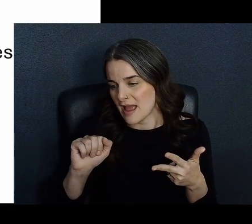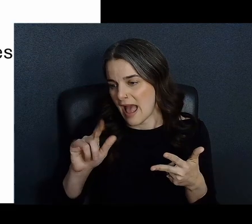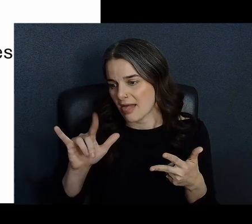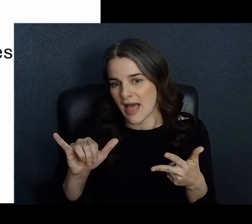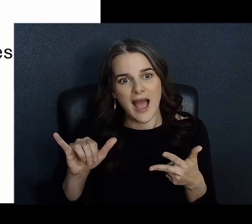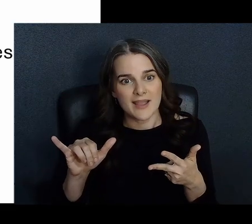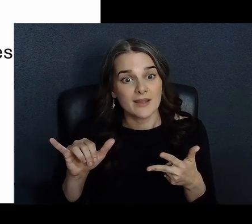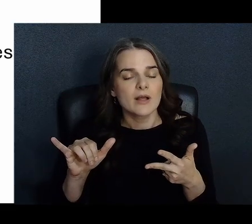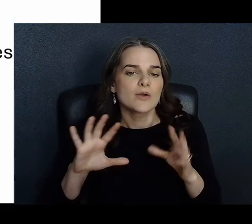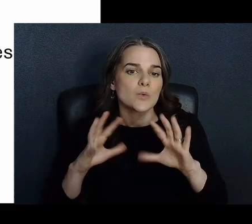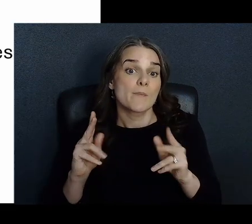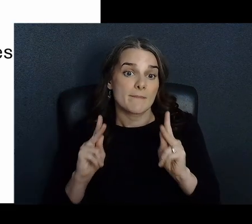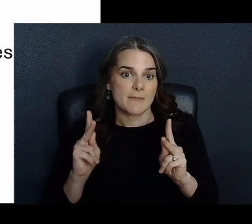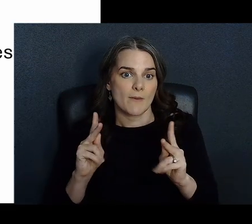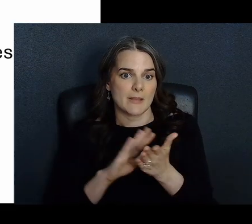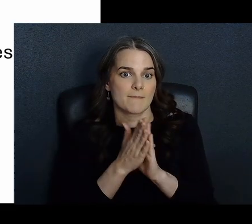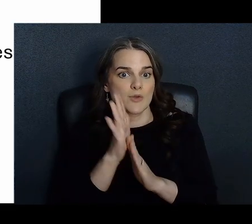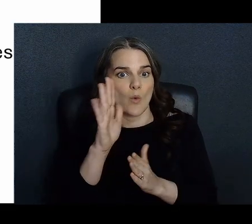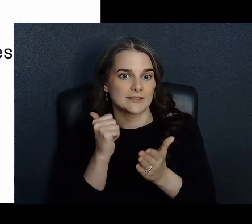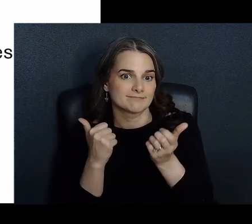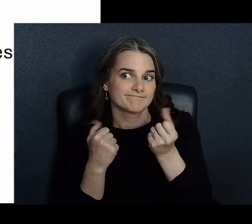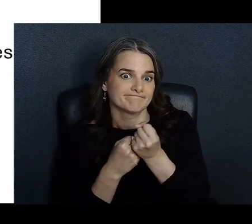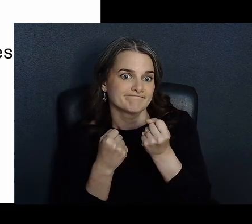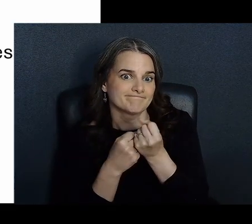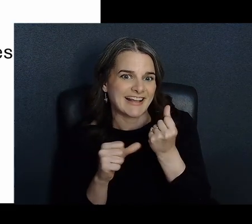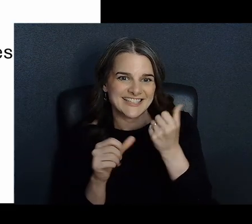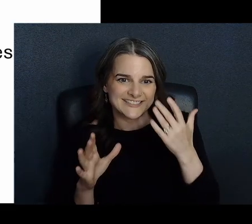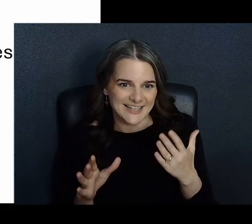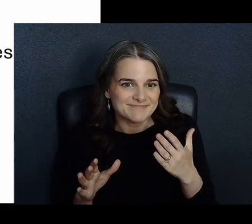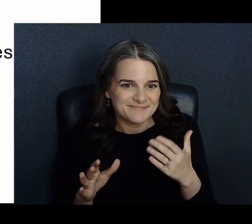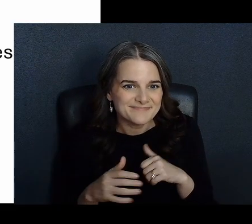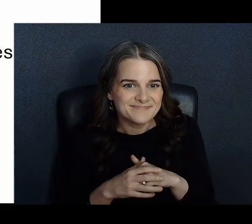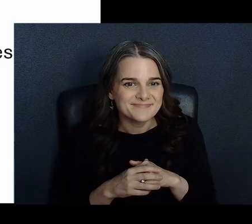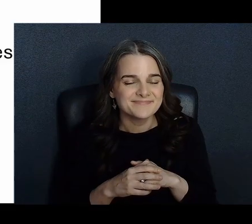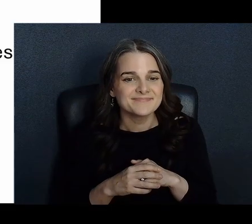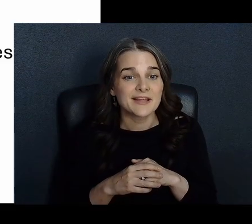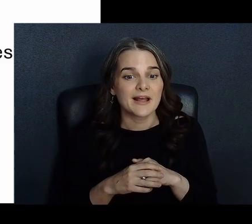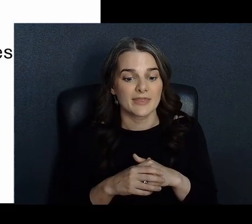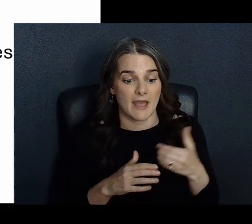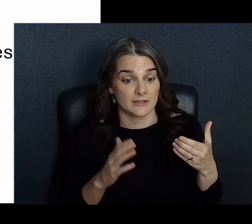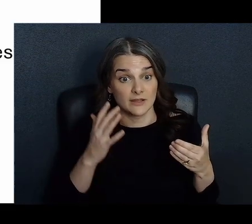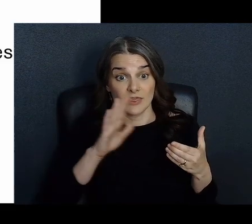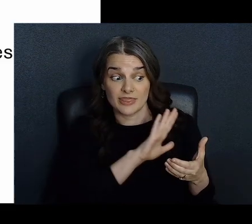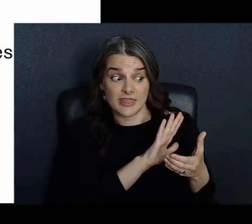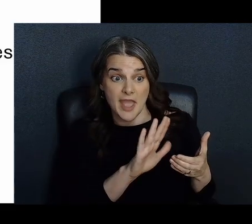agreed to be your assistant. So when they'll get a notice on their smartphone, they open up the app, and then they